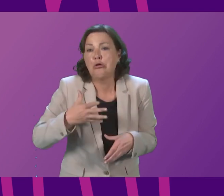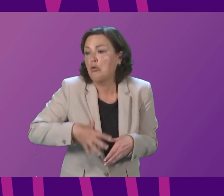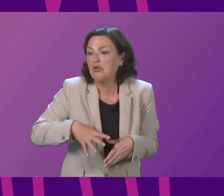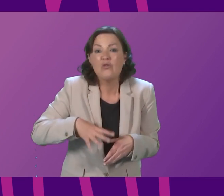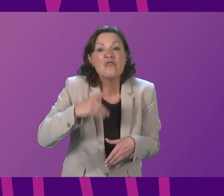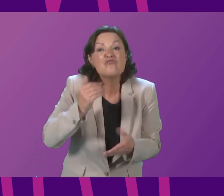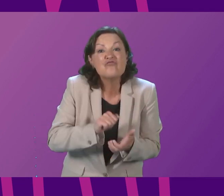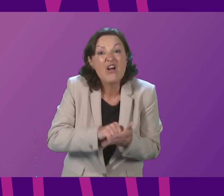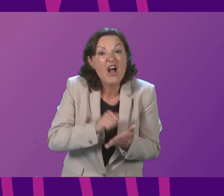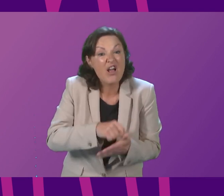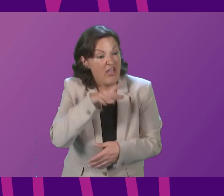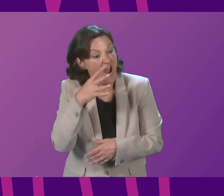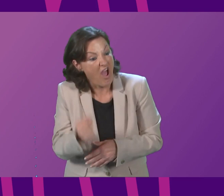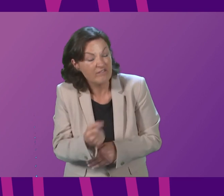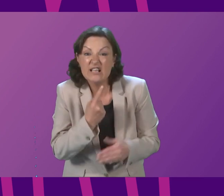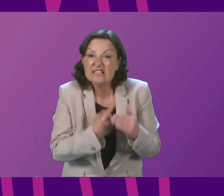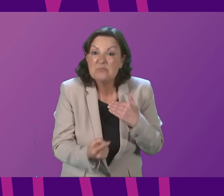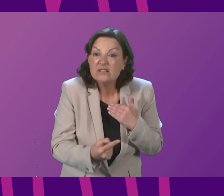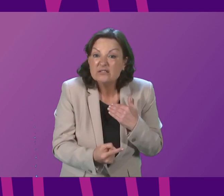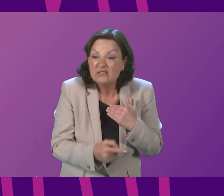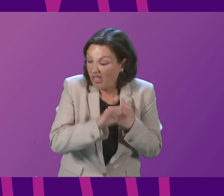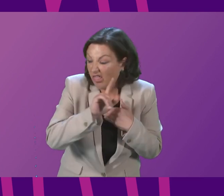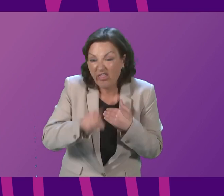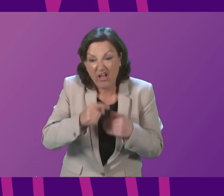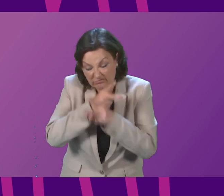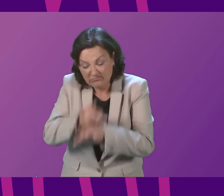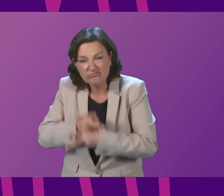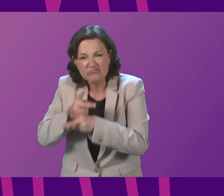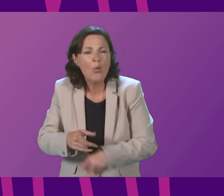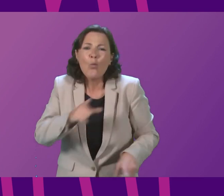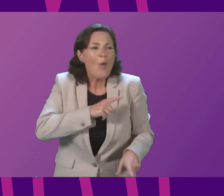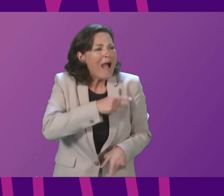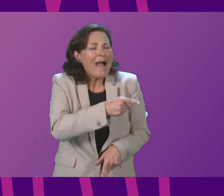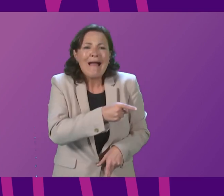Why is the SNP’s obsession with a referendum next year more important than the priorities